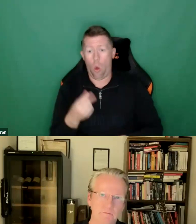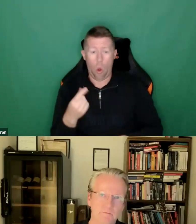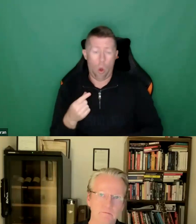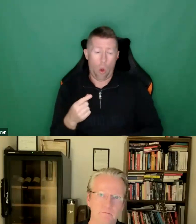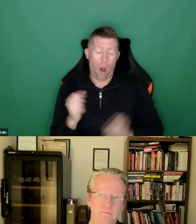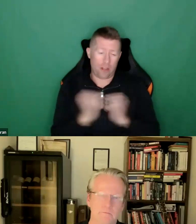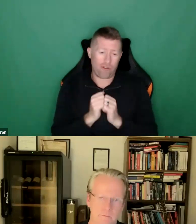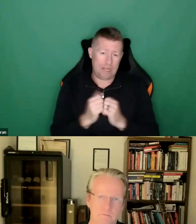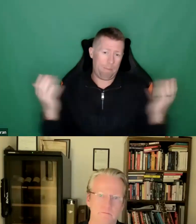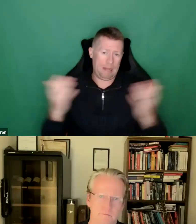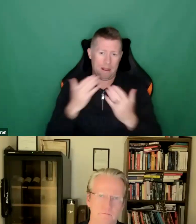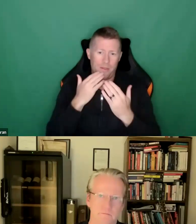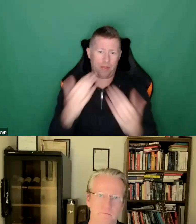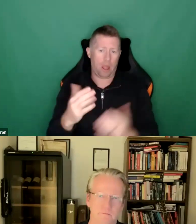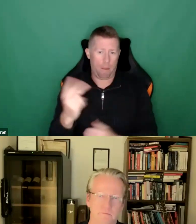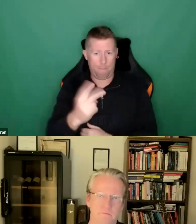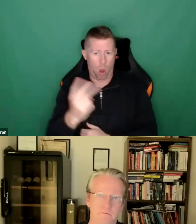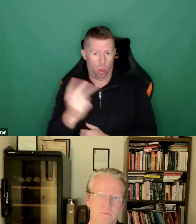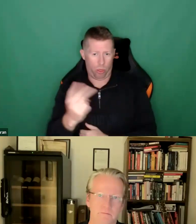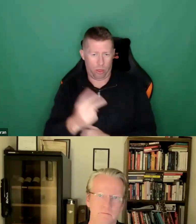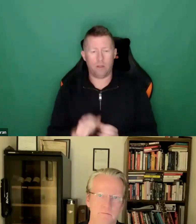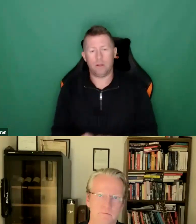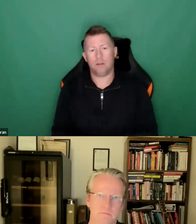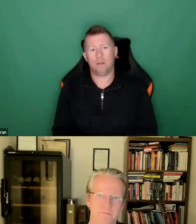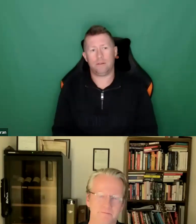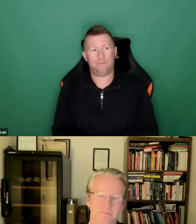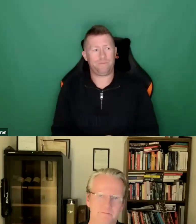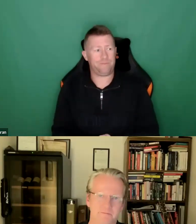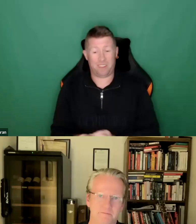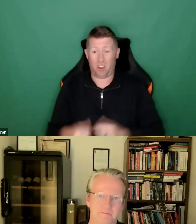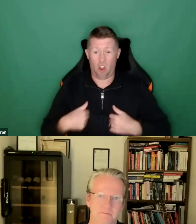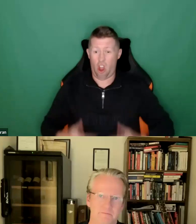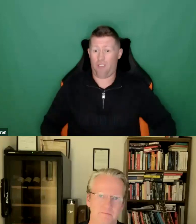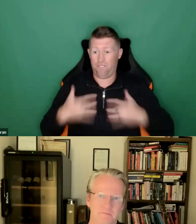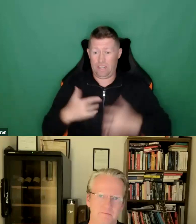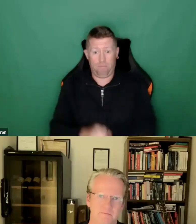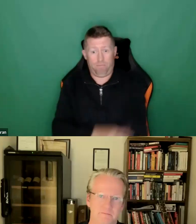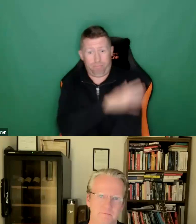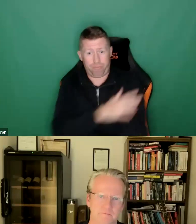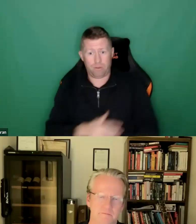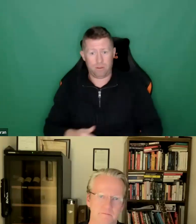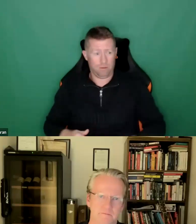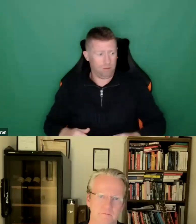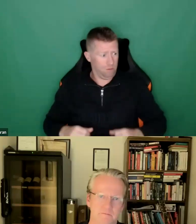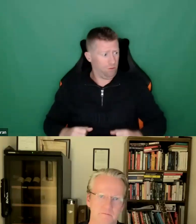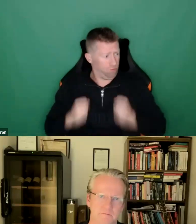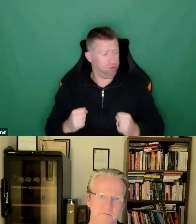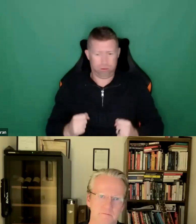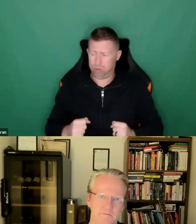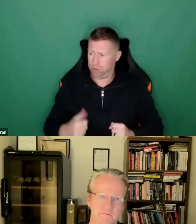Pasi and Sharon, you so generously shared your time and insight and I speak for everyone and say thank you. I feel very inspired